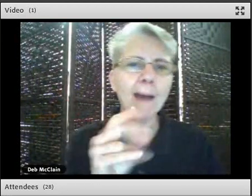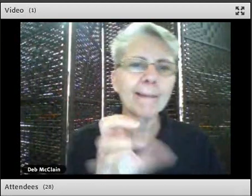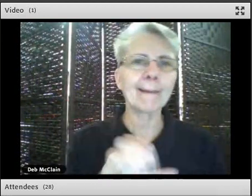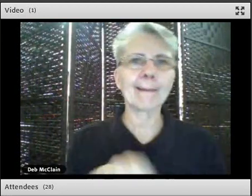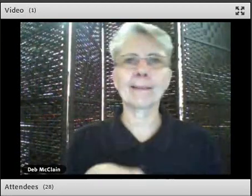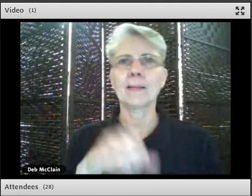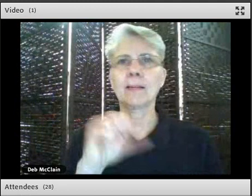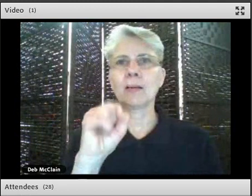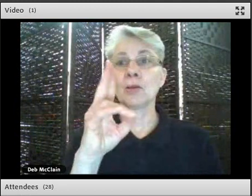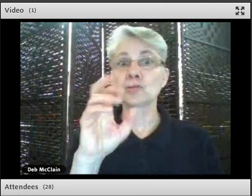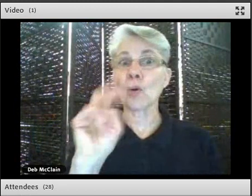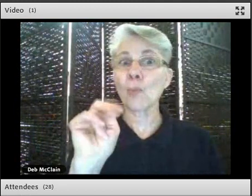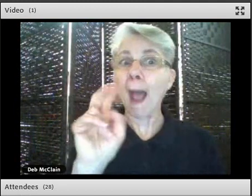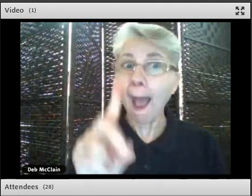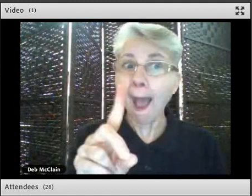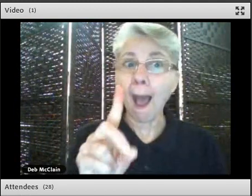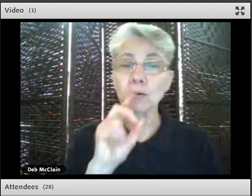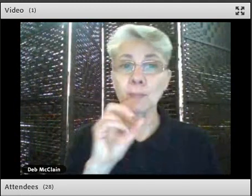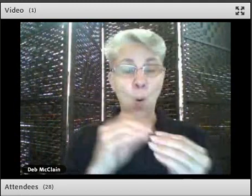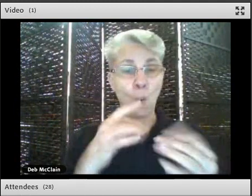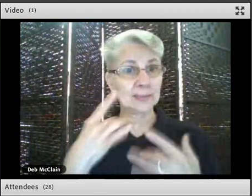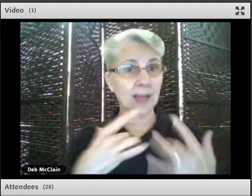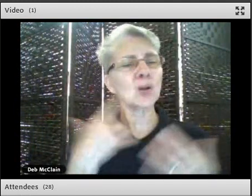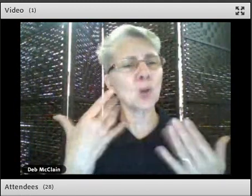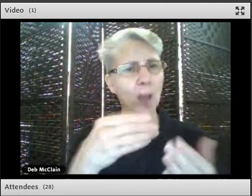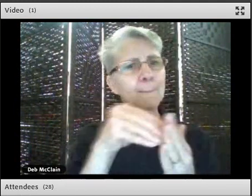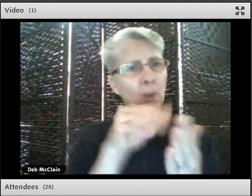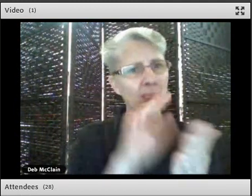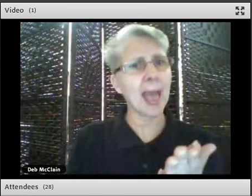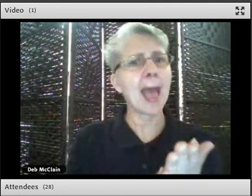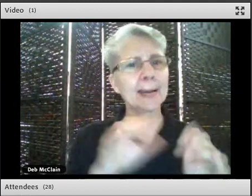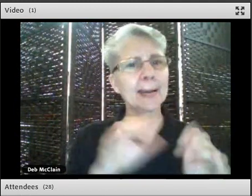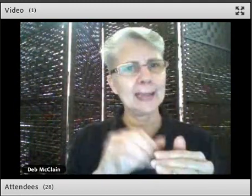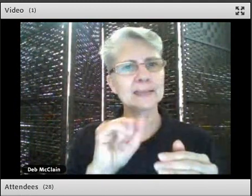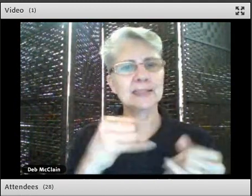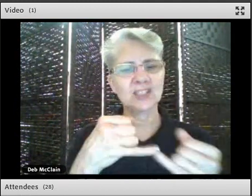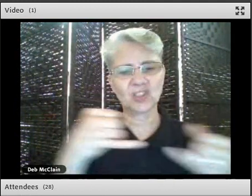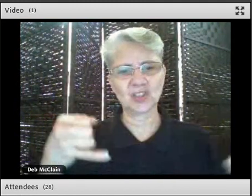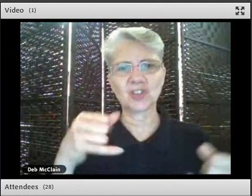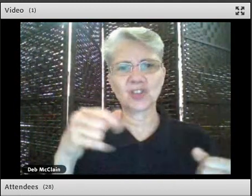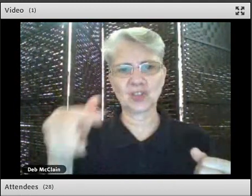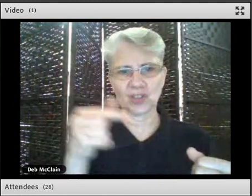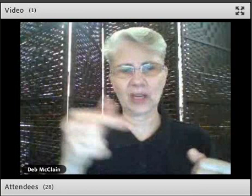But usually, you can just rely on stereo for most things that are produced today